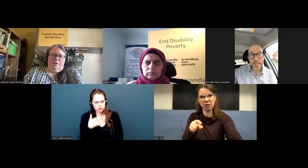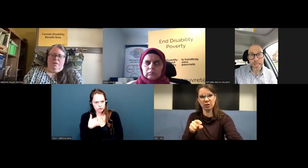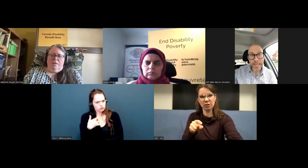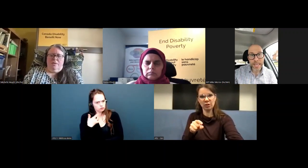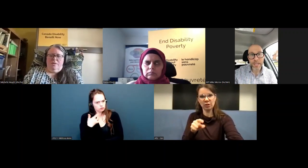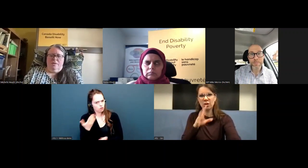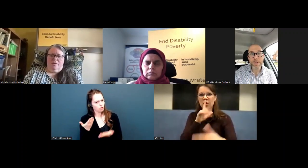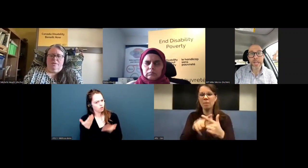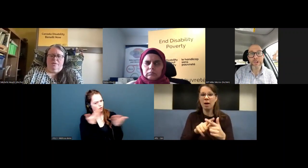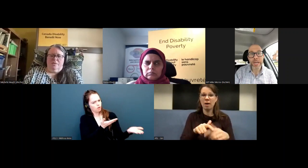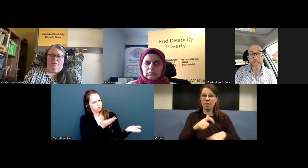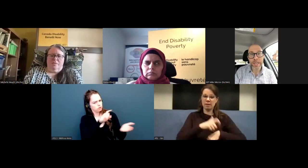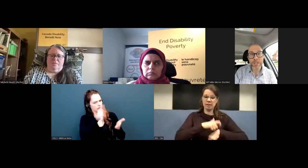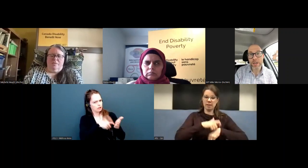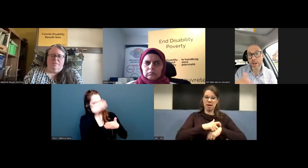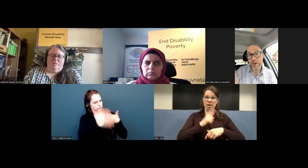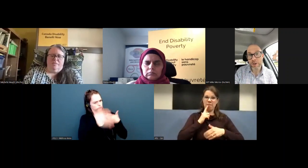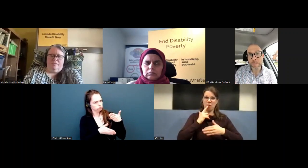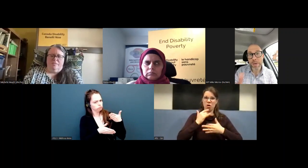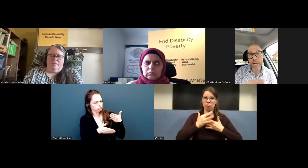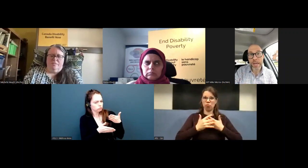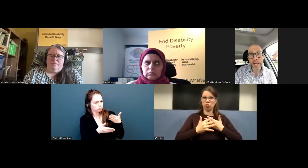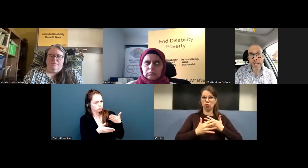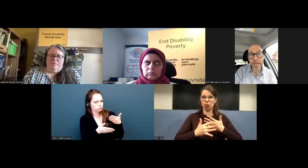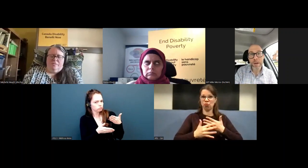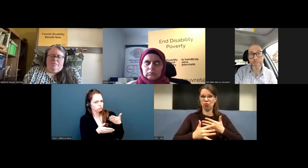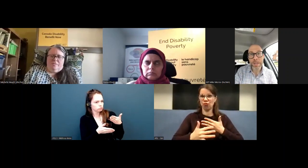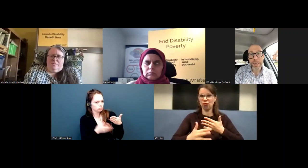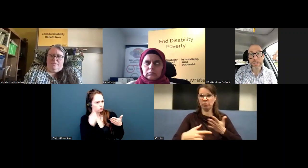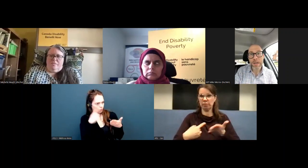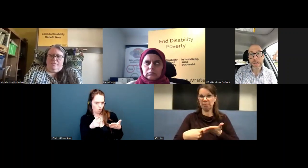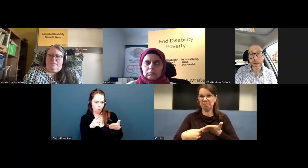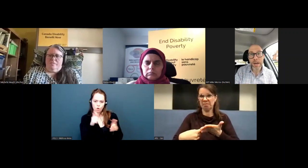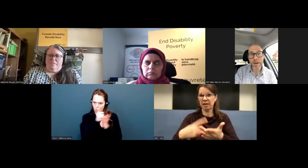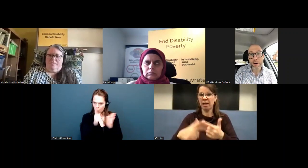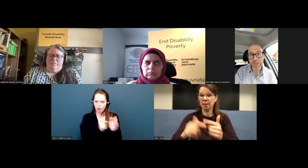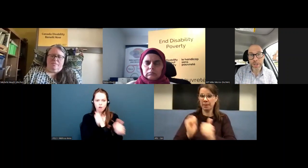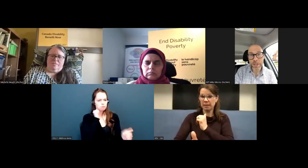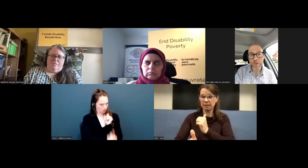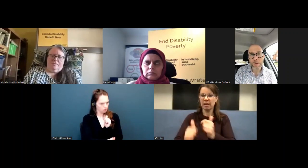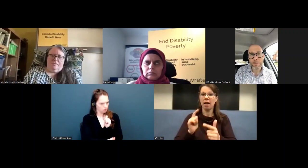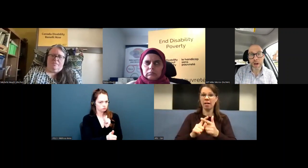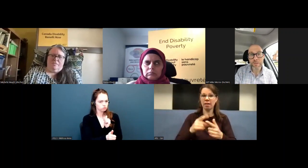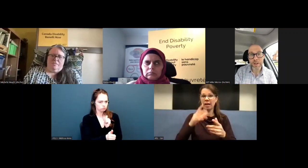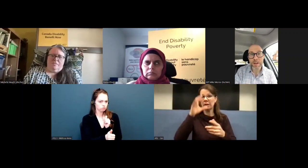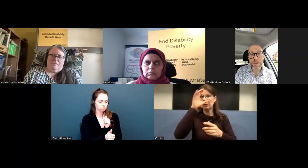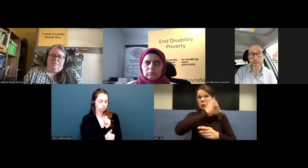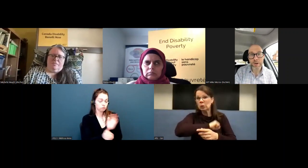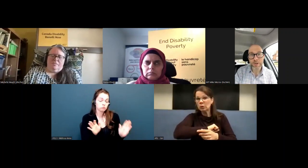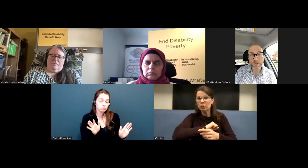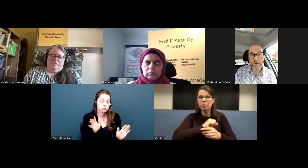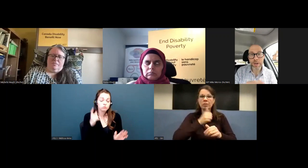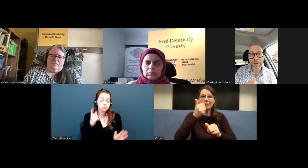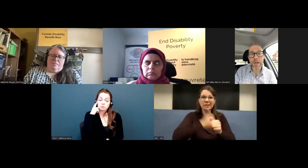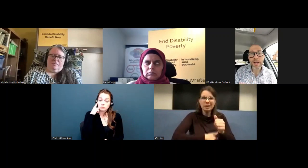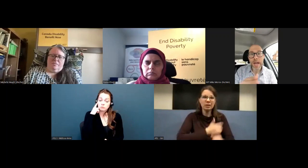AND THEN COMPLETE REGULATIONS, ASSUMING THEY COMPLETE NEGOTIATIONS WITH PROVINCES AND TERRITORIES